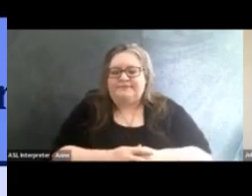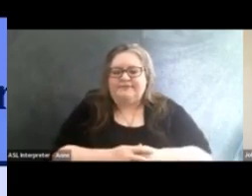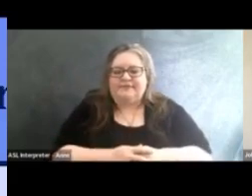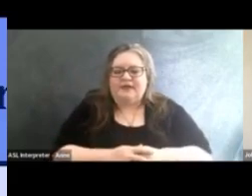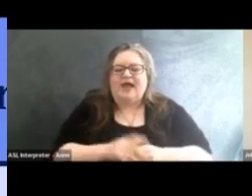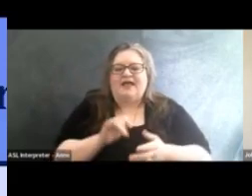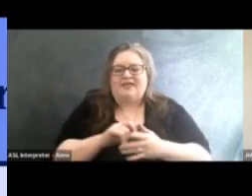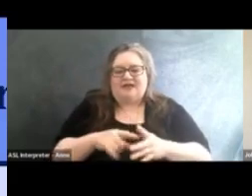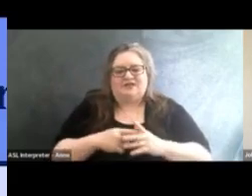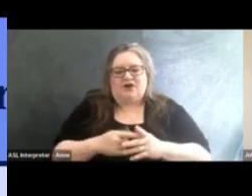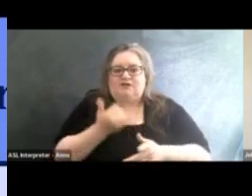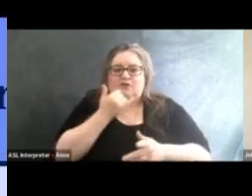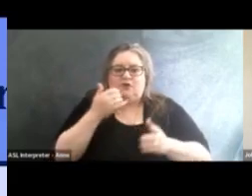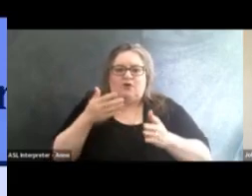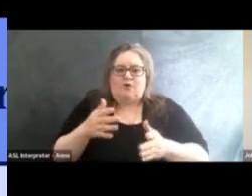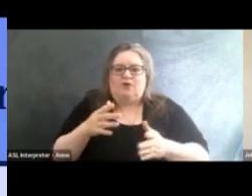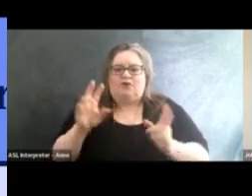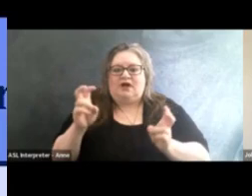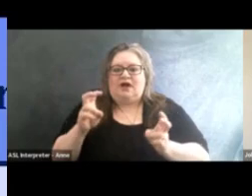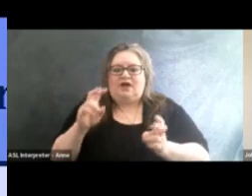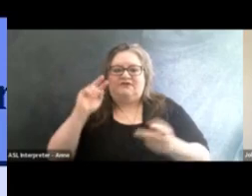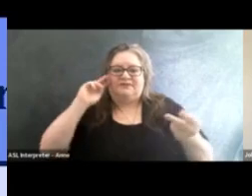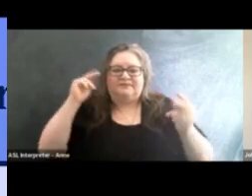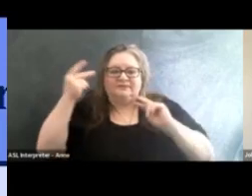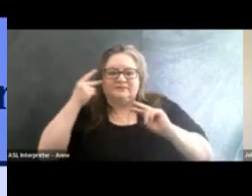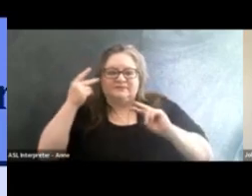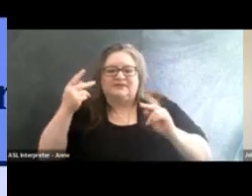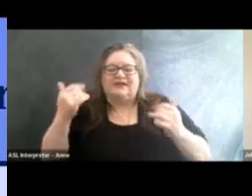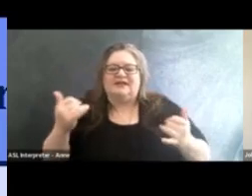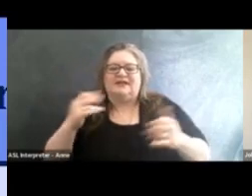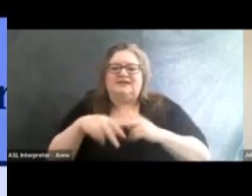road of misinterpreting some of these mild neurocognitive